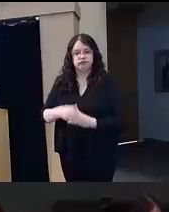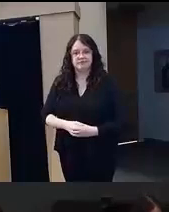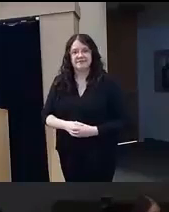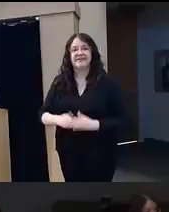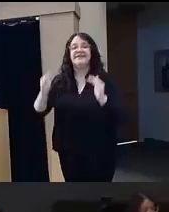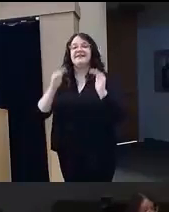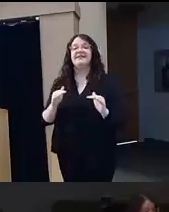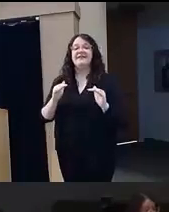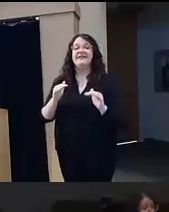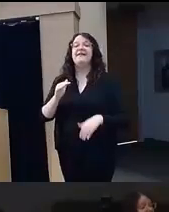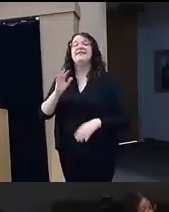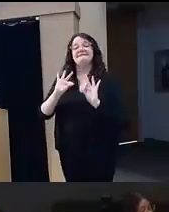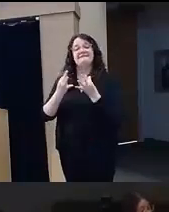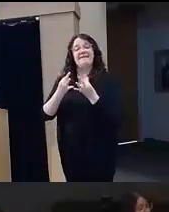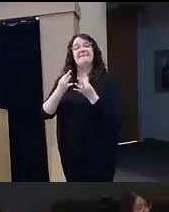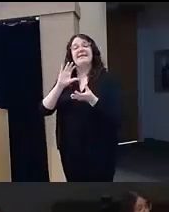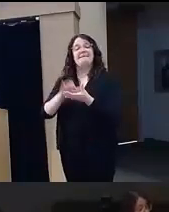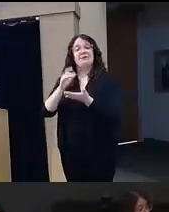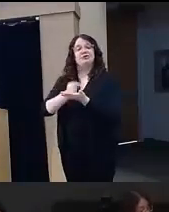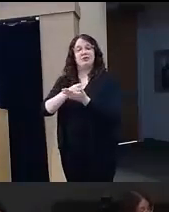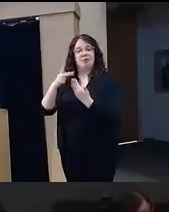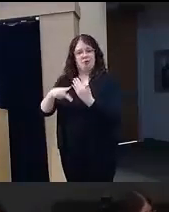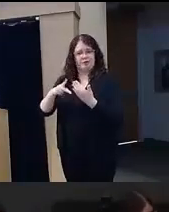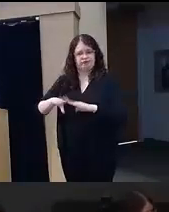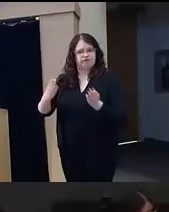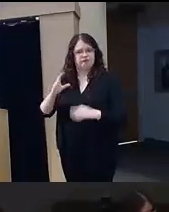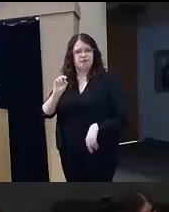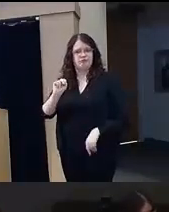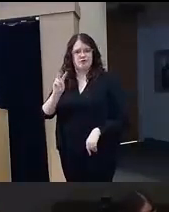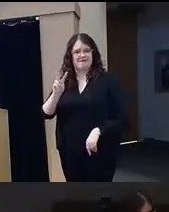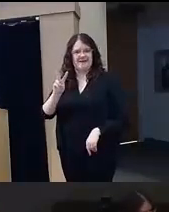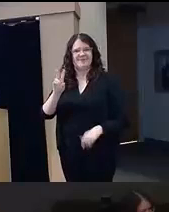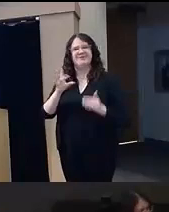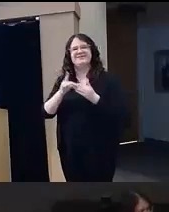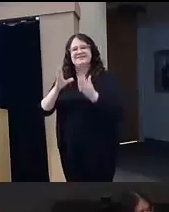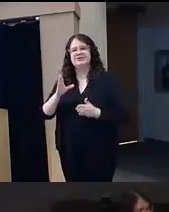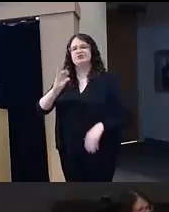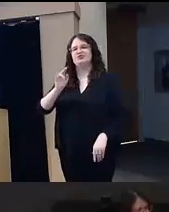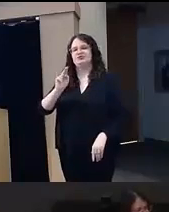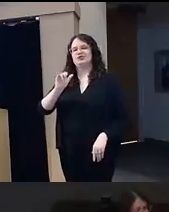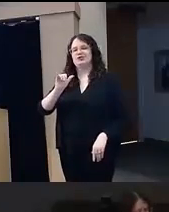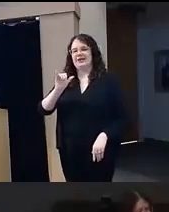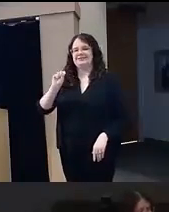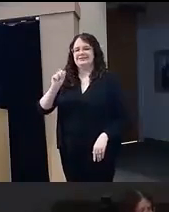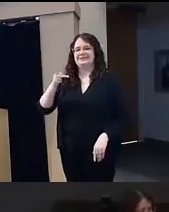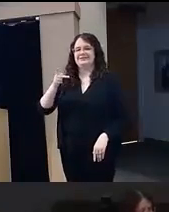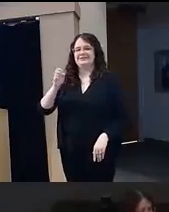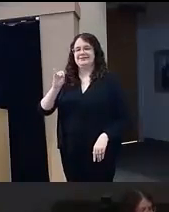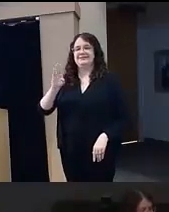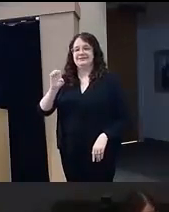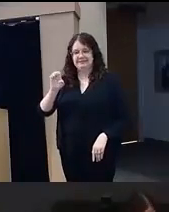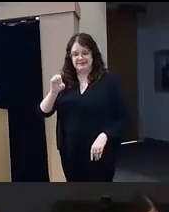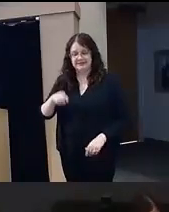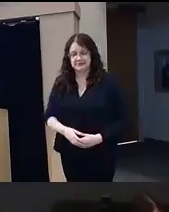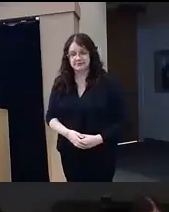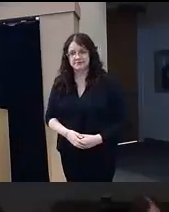of the leadership of uh Jenny's piece uh and you know I had to I was looking at her her email and